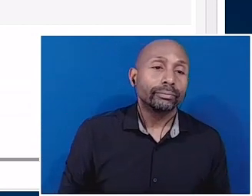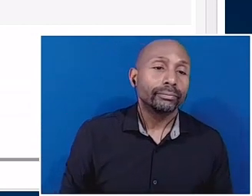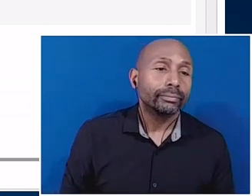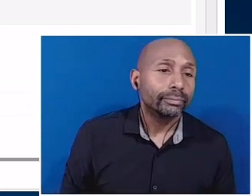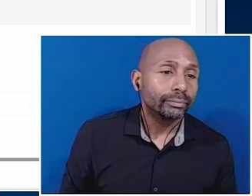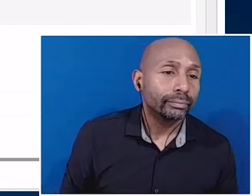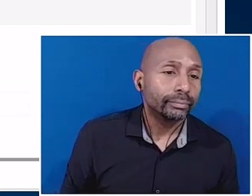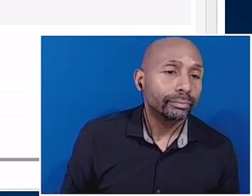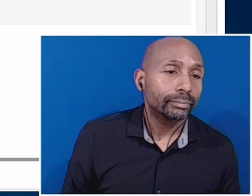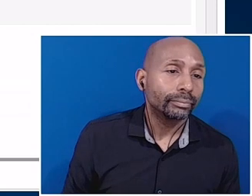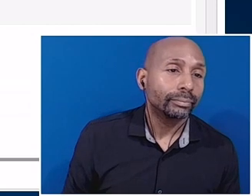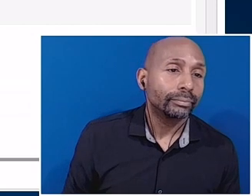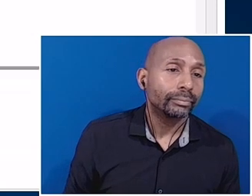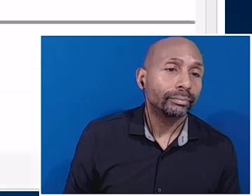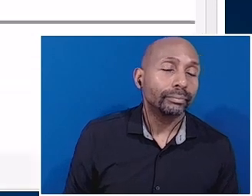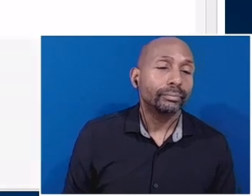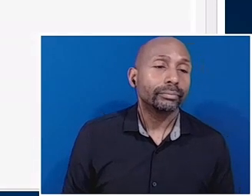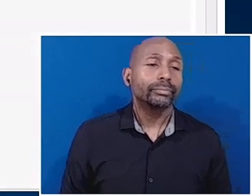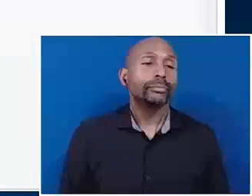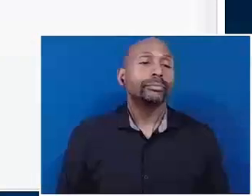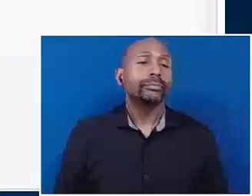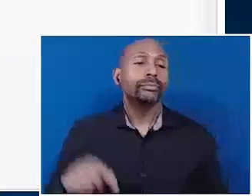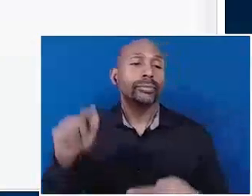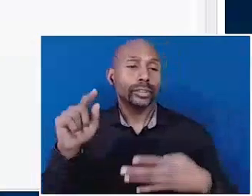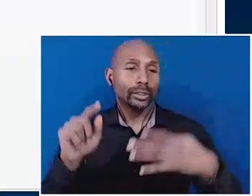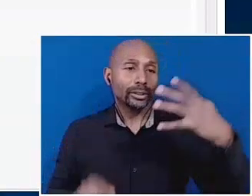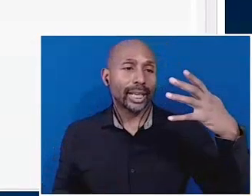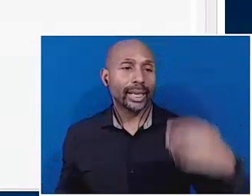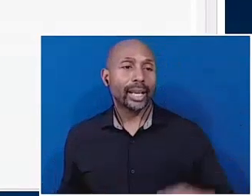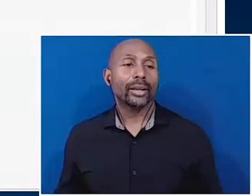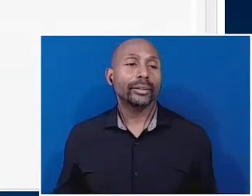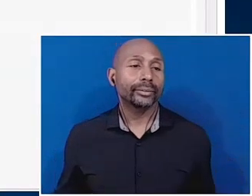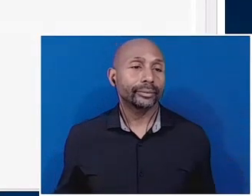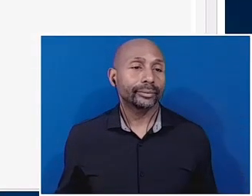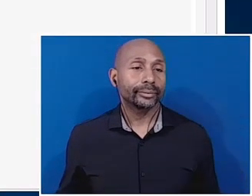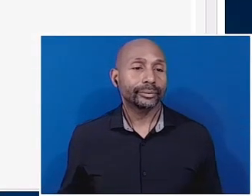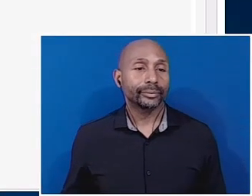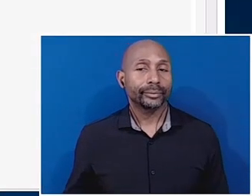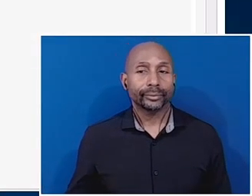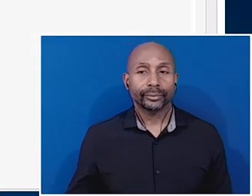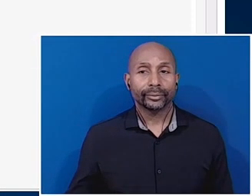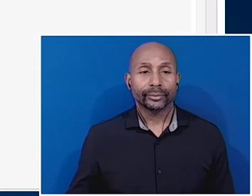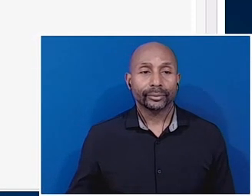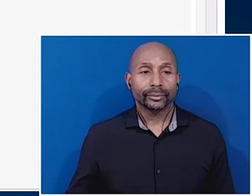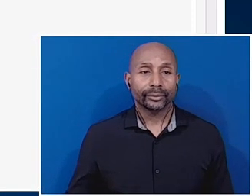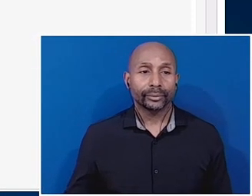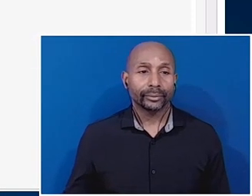If we scan down. Yeah, I do want to stop. This is not marked. I think I'll get to it